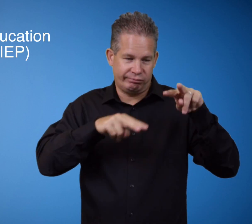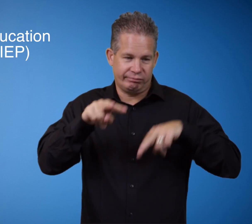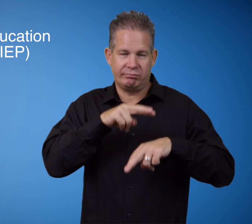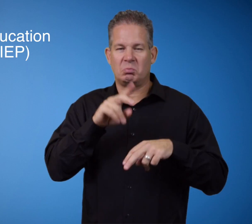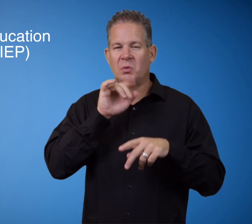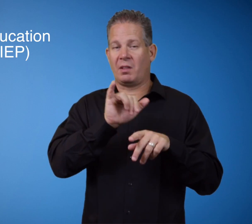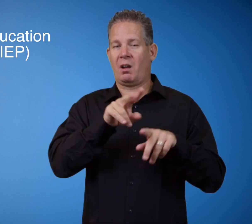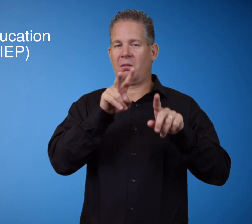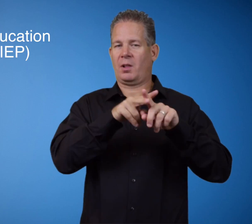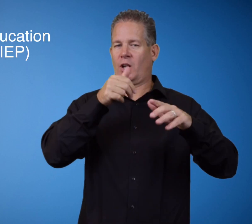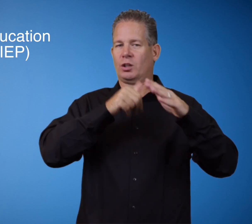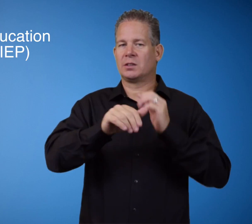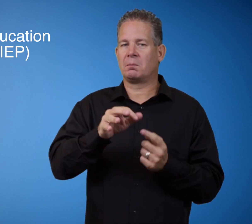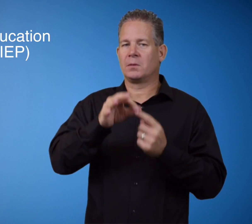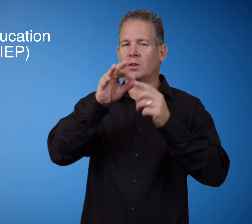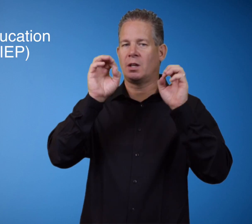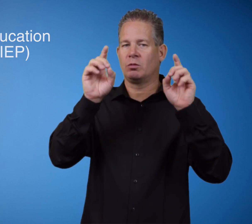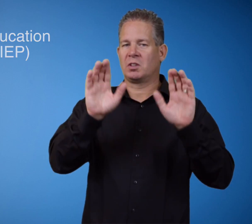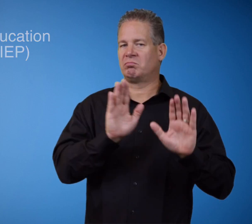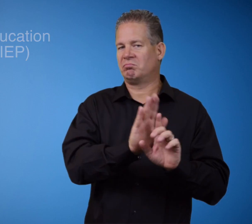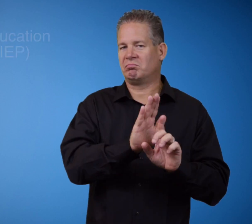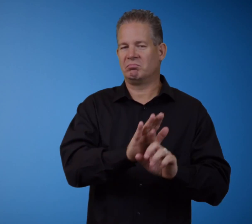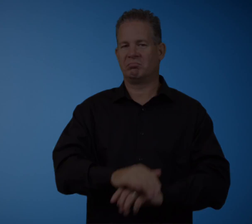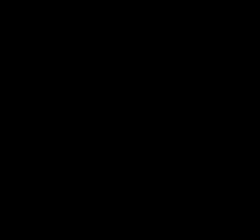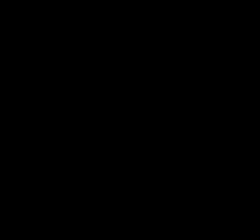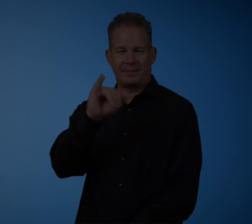or others to develop this plan for special education.